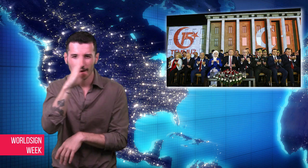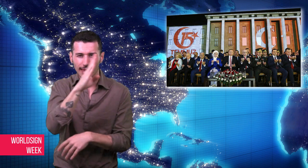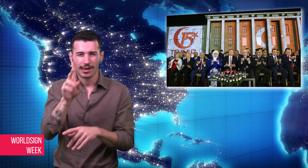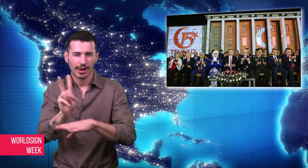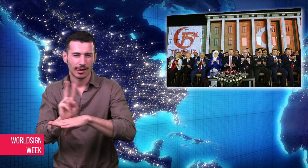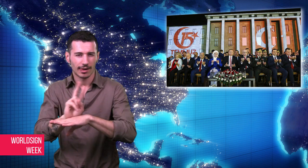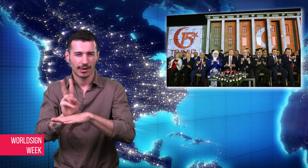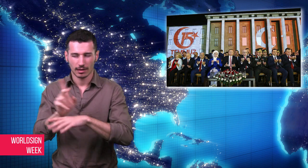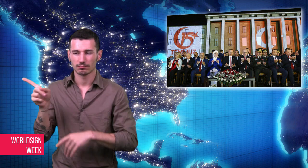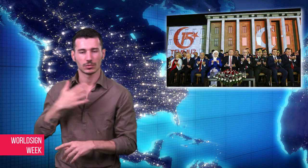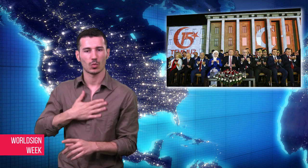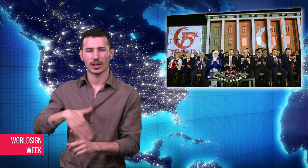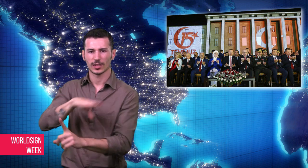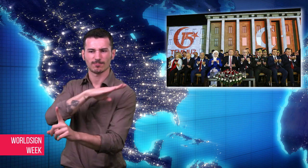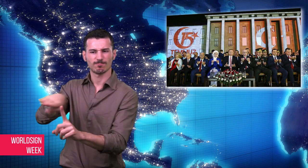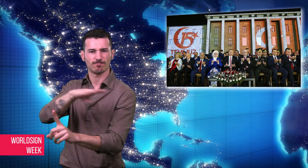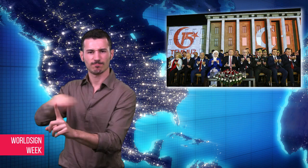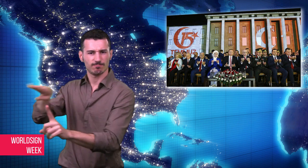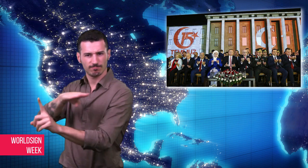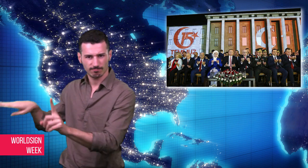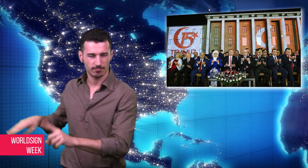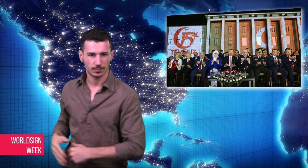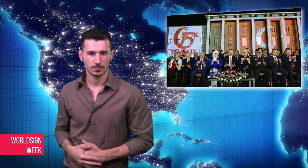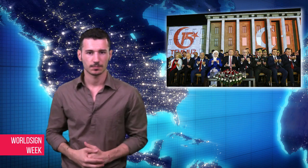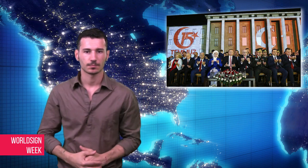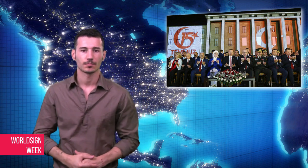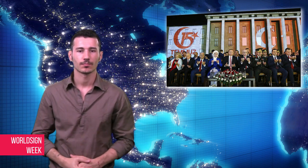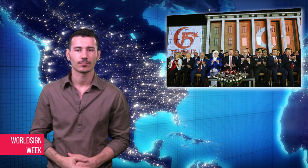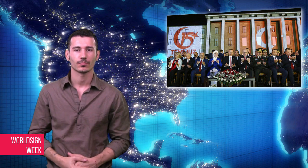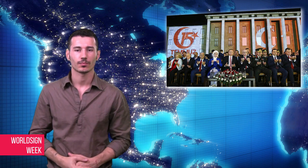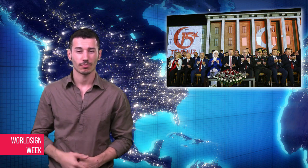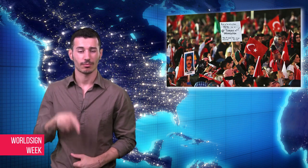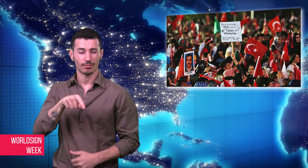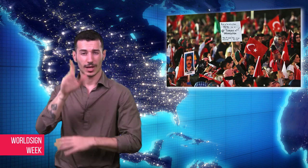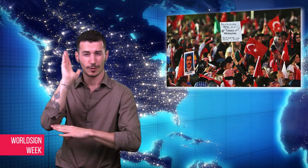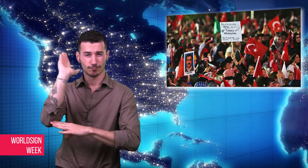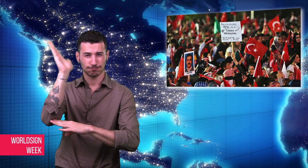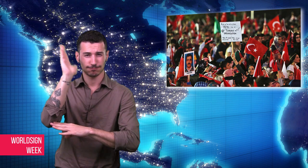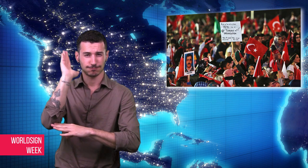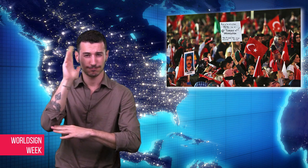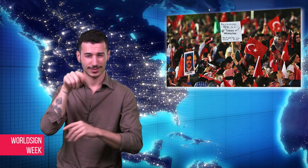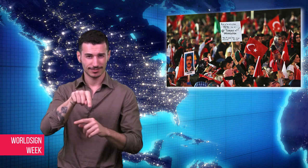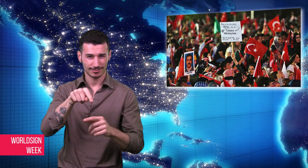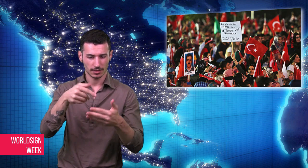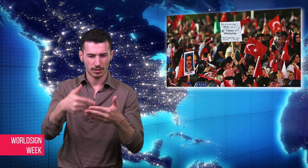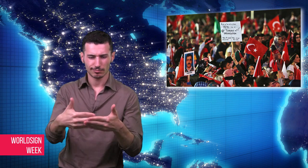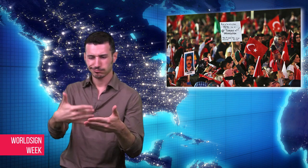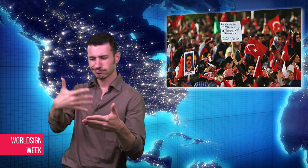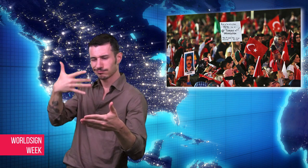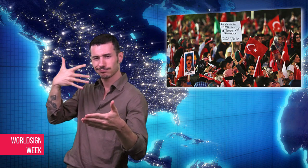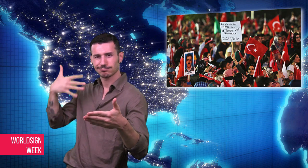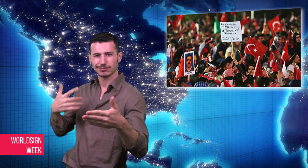His speech marked the first anniversary of the failed coup that attempted to